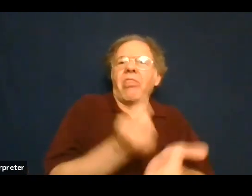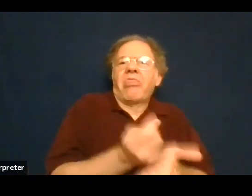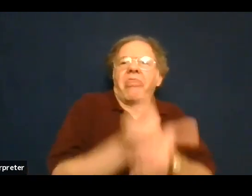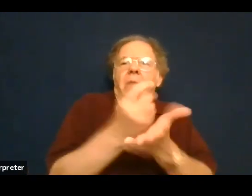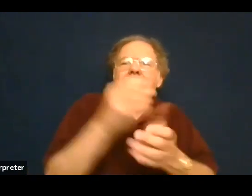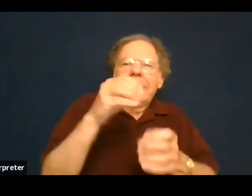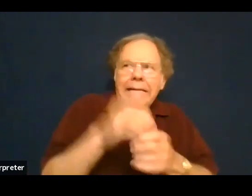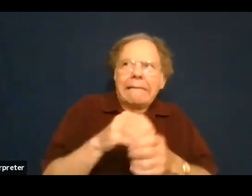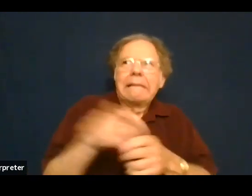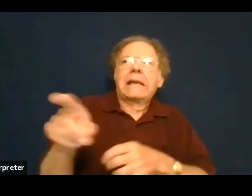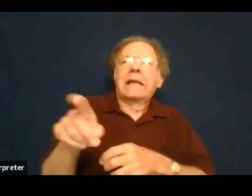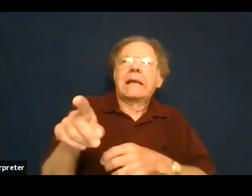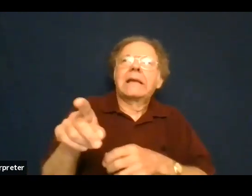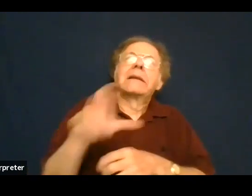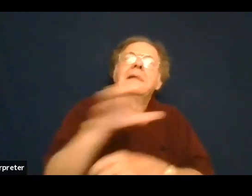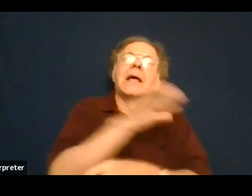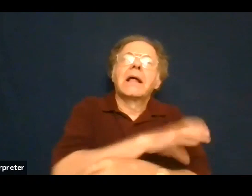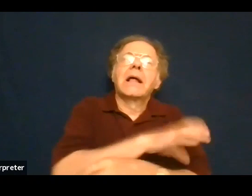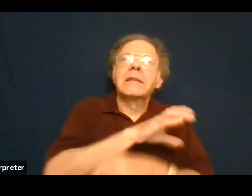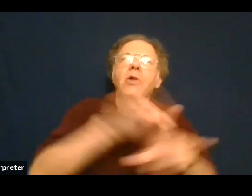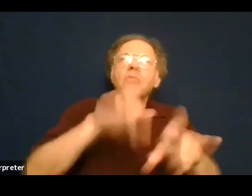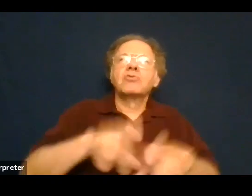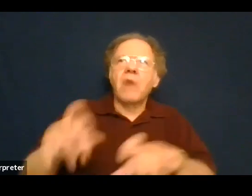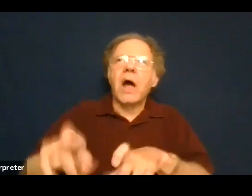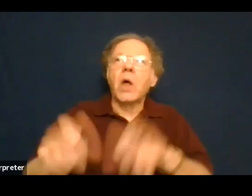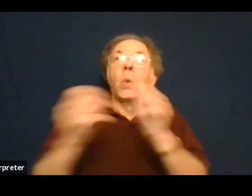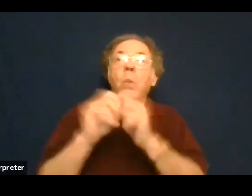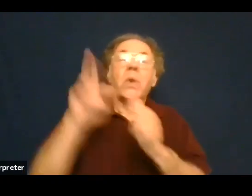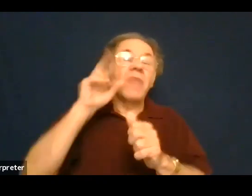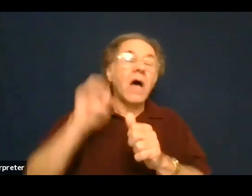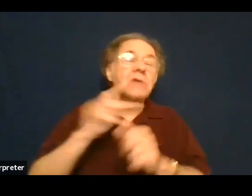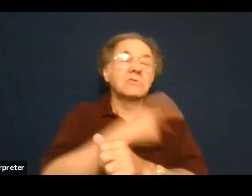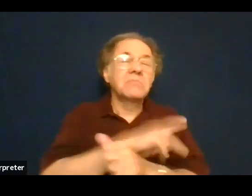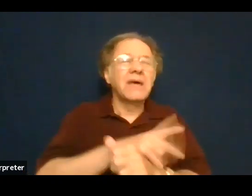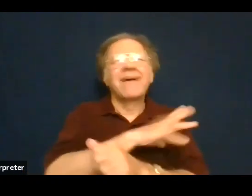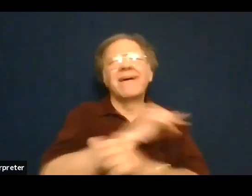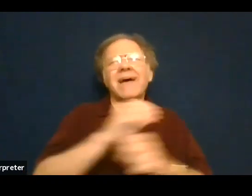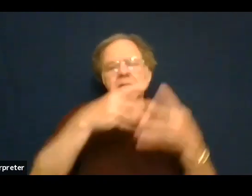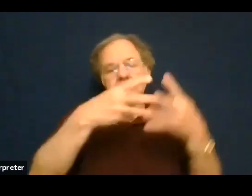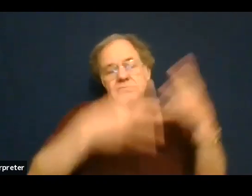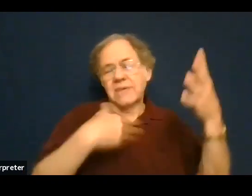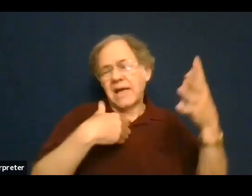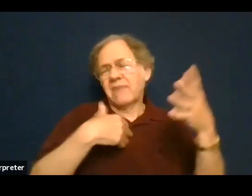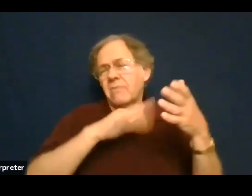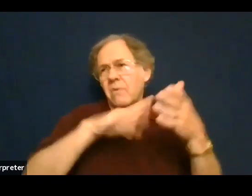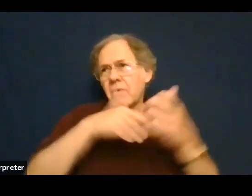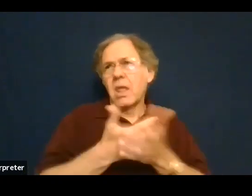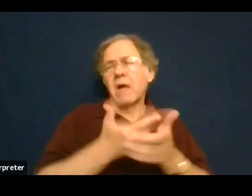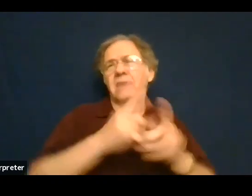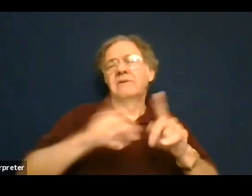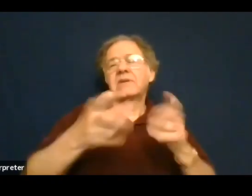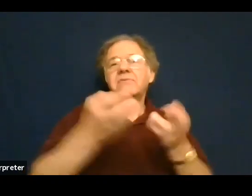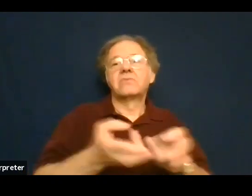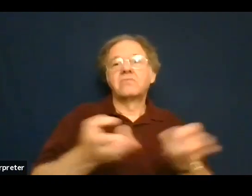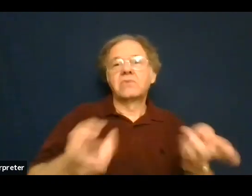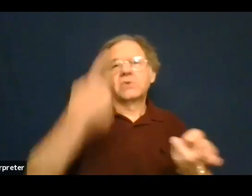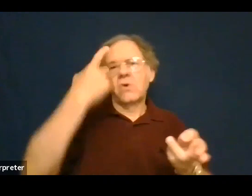that involve Usher patients, and a whole variety of resources for patients and clinicians.